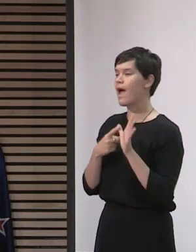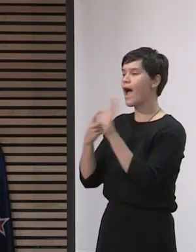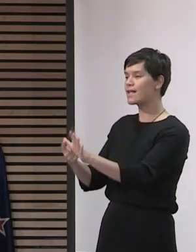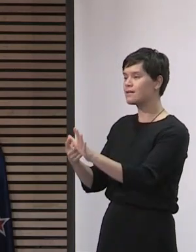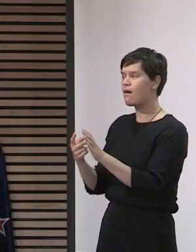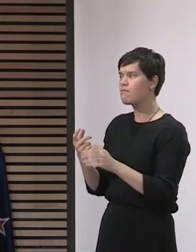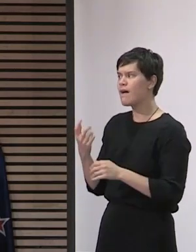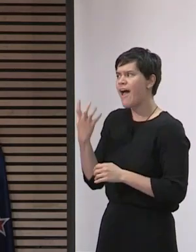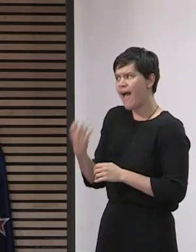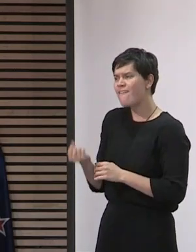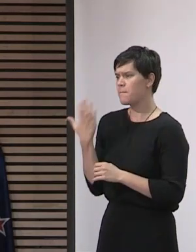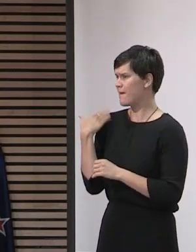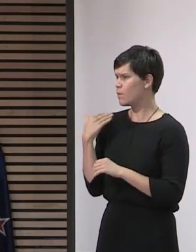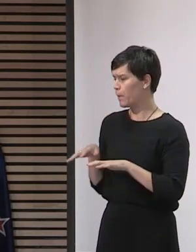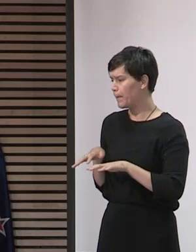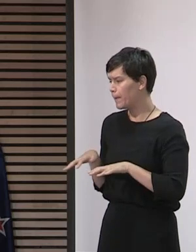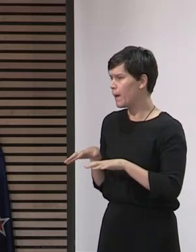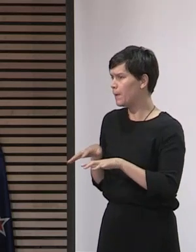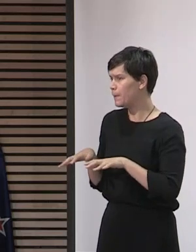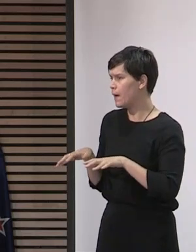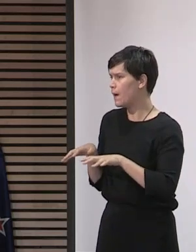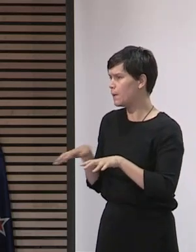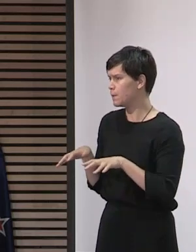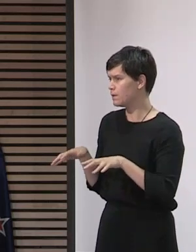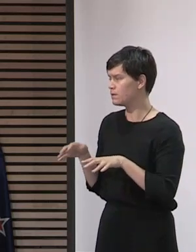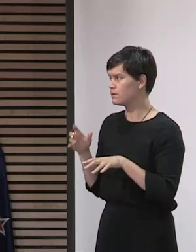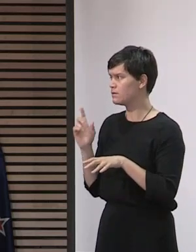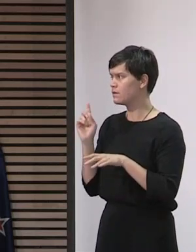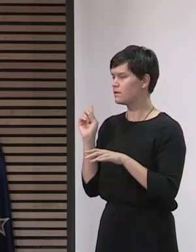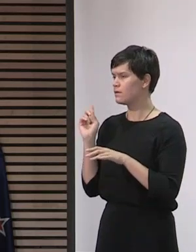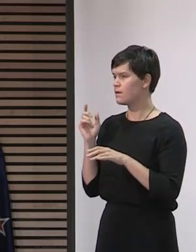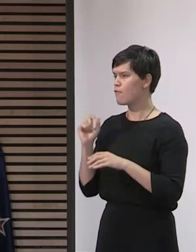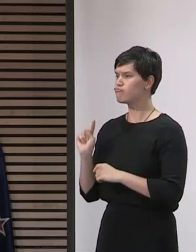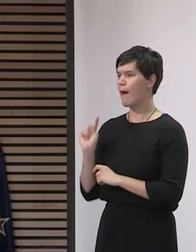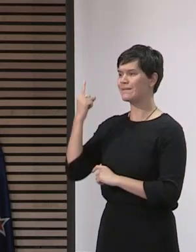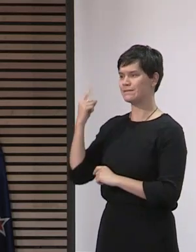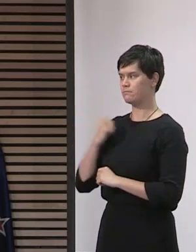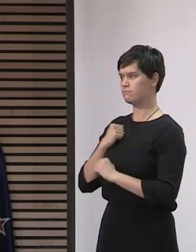fared? I don't believe it was the first. I think we've had tremors